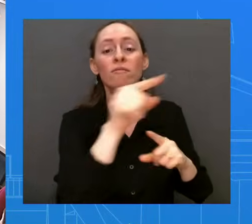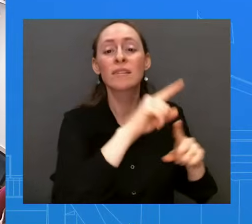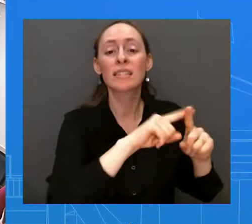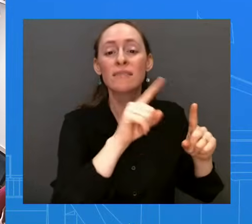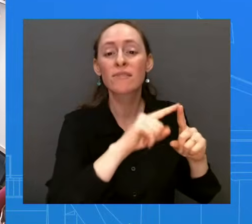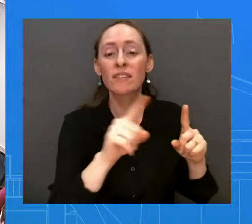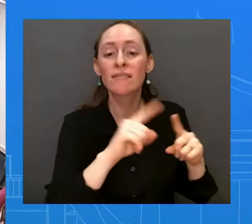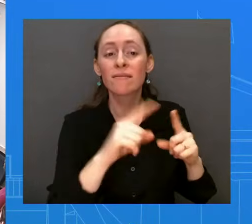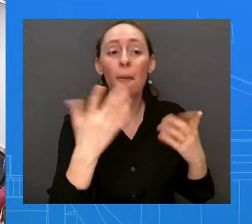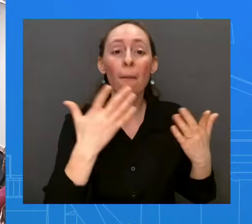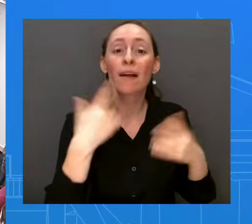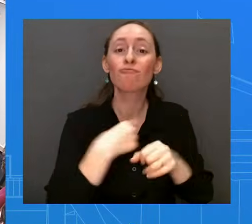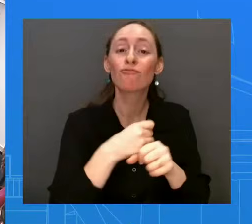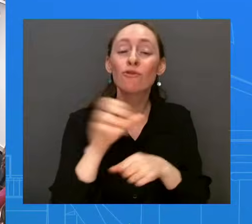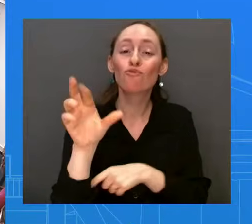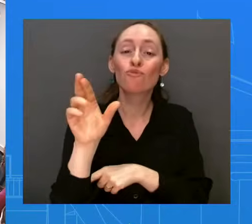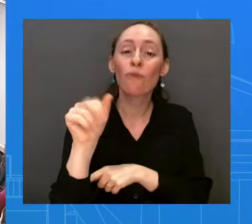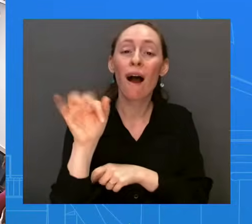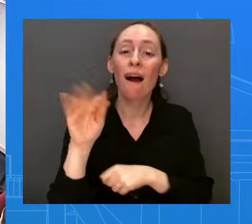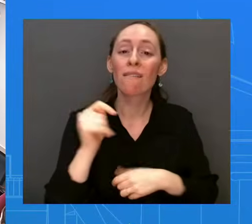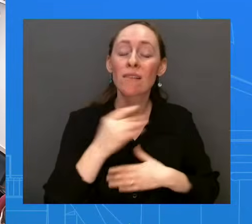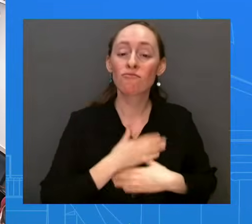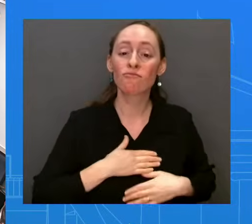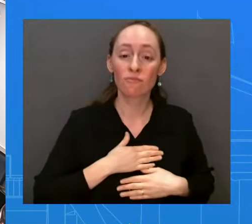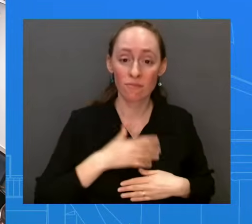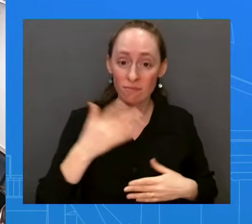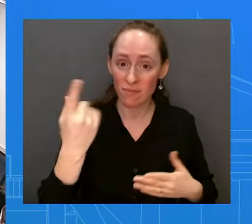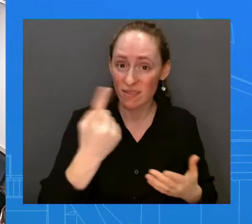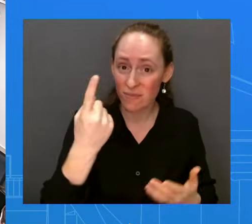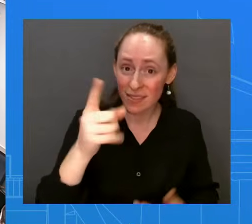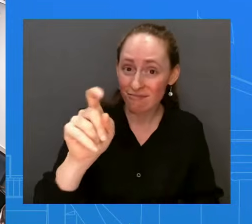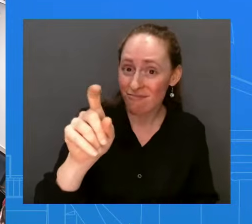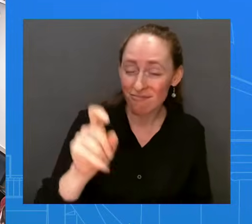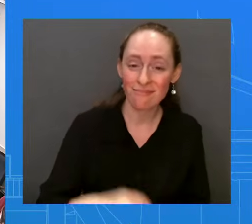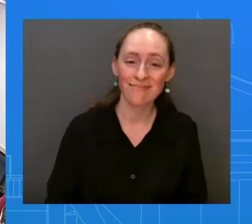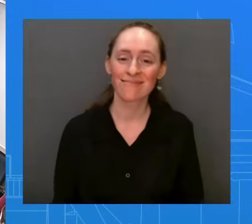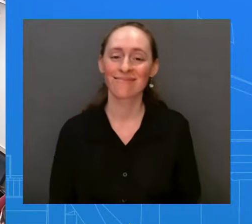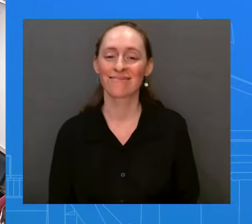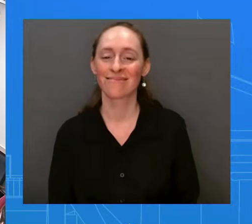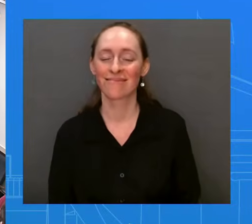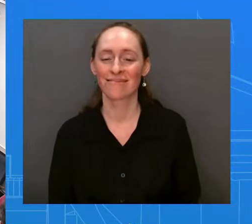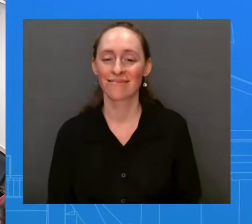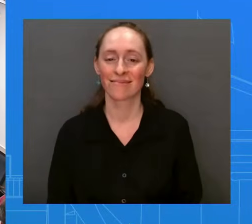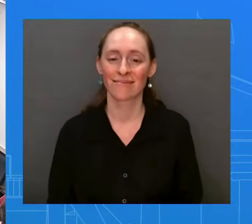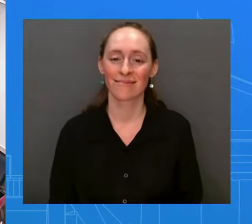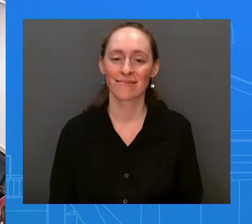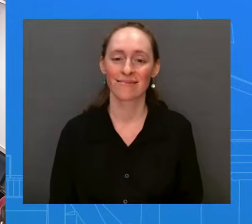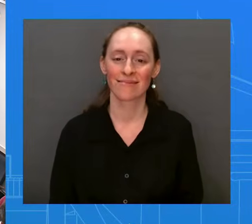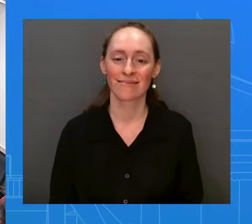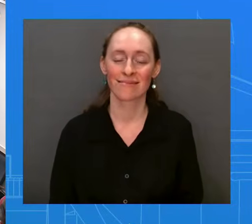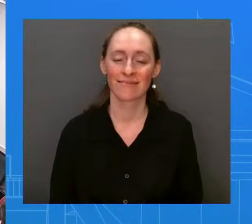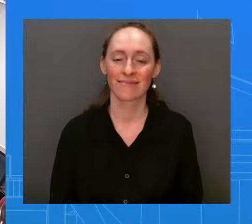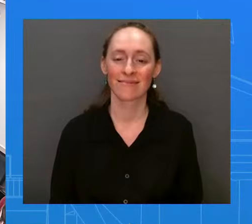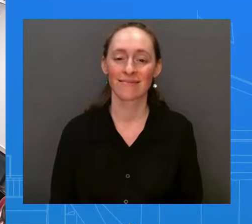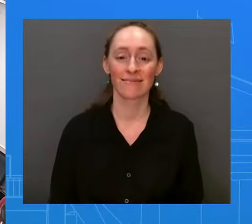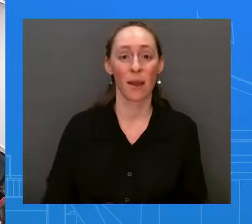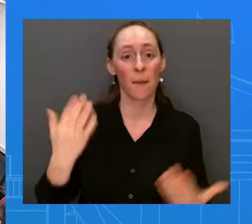"Is this yours?" Or any kind of outreach? Or have you been hearing from anyone who might say, "We have ours; they're in this area"?